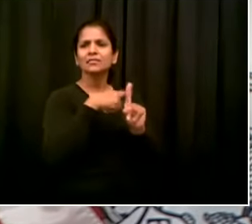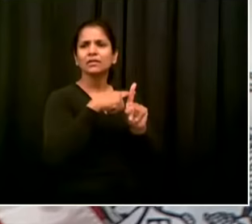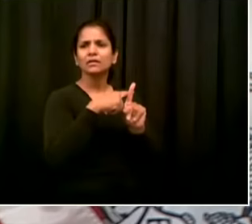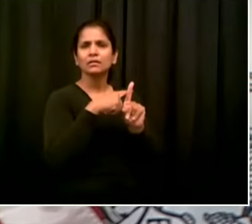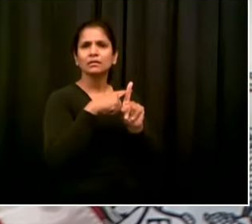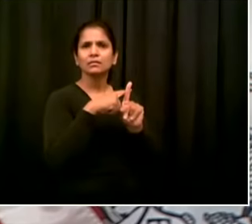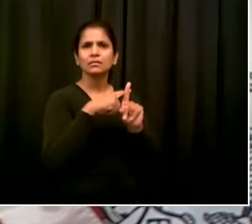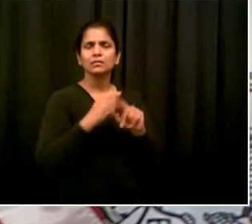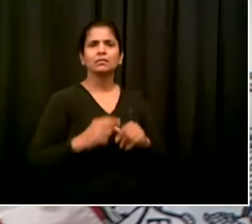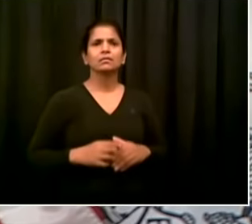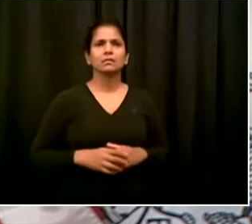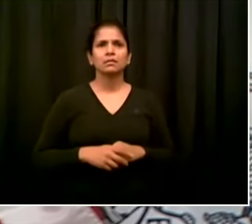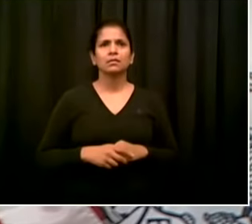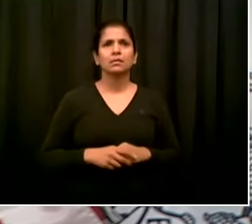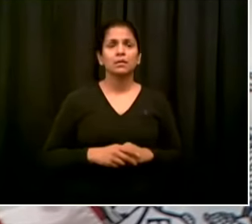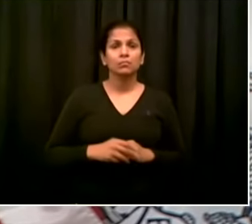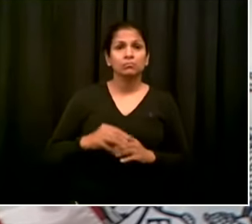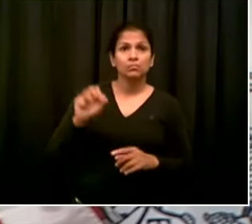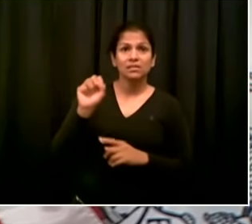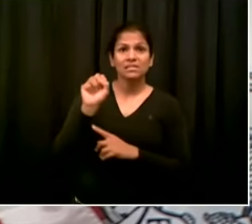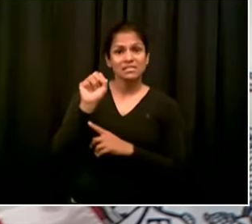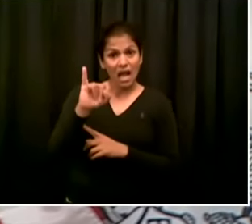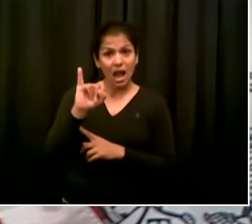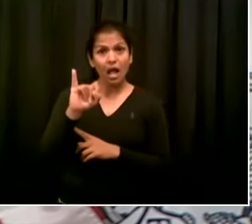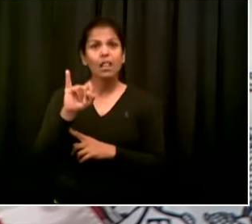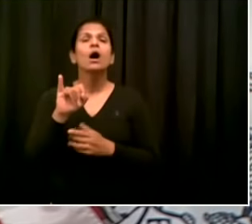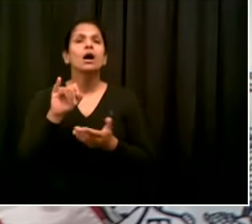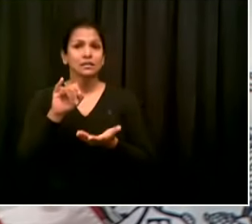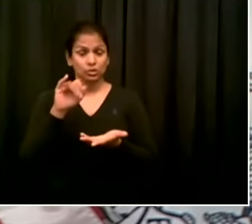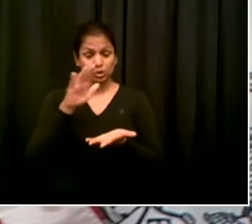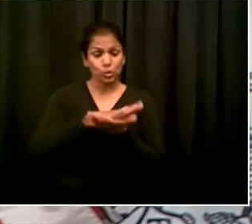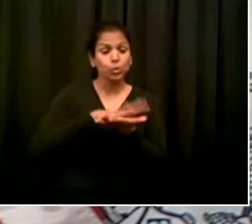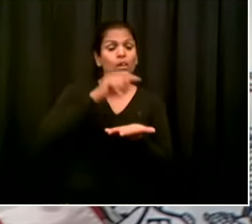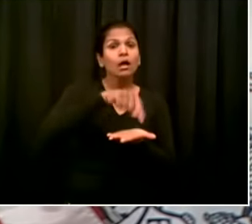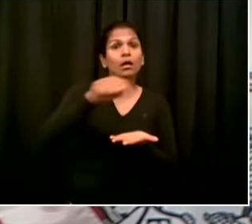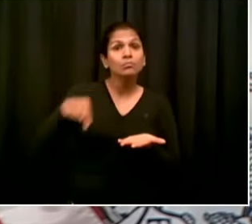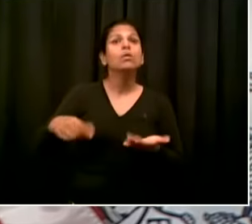IN TO FILL IN CAN GO BACK TO THEIR JOBS AT